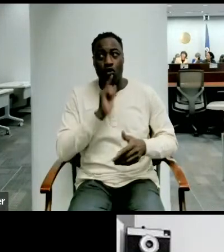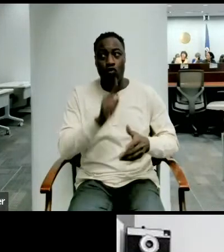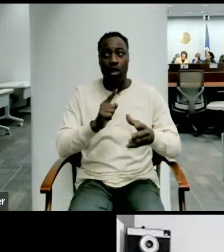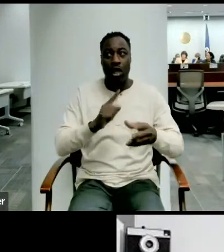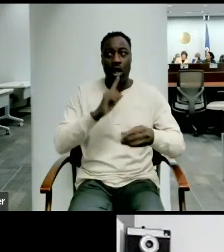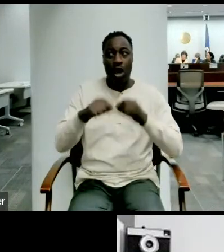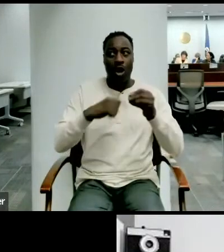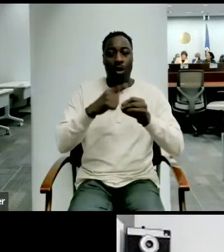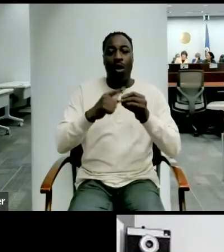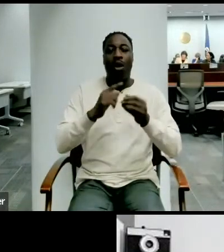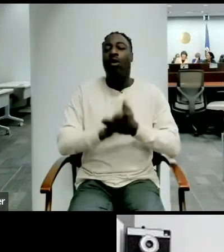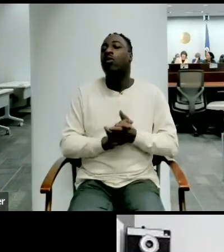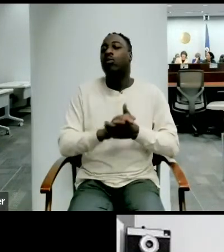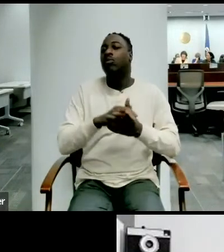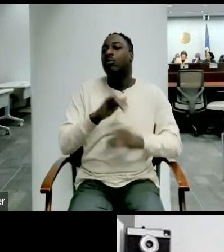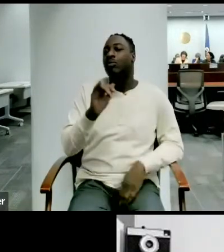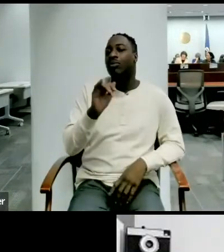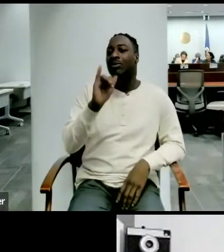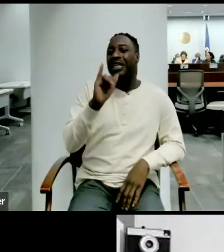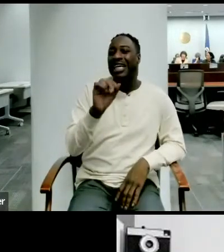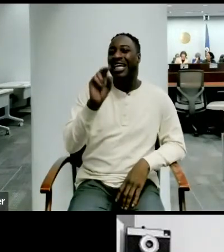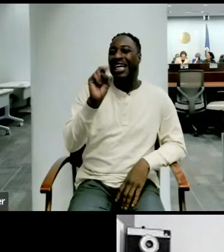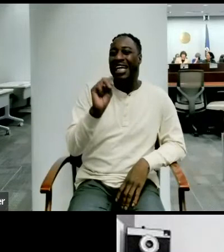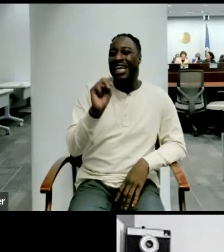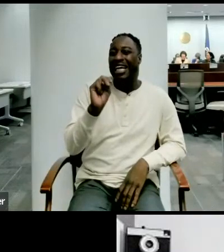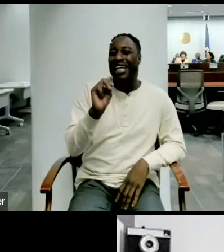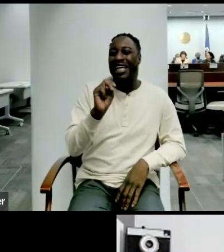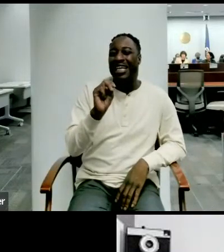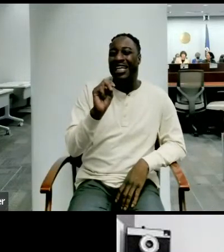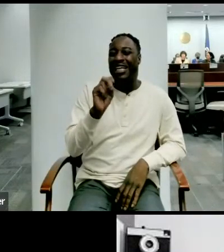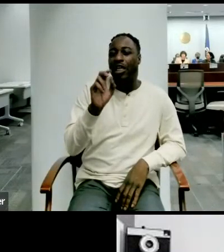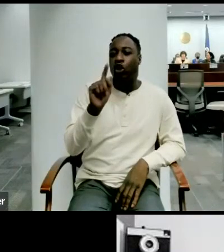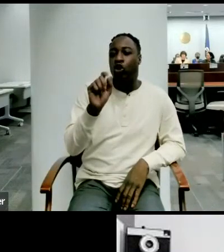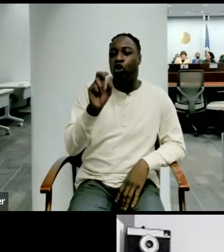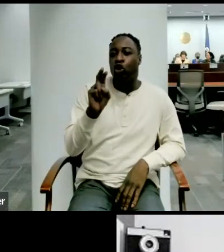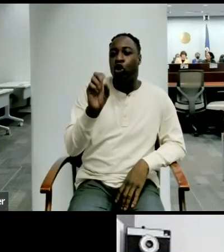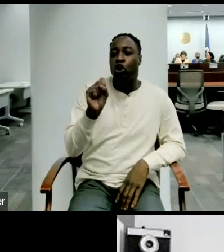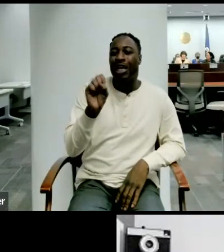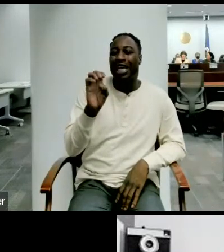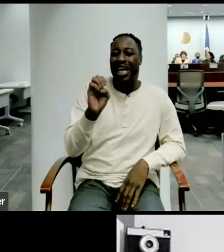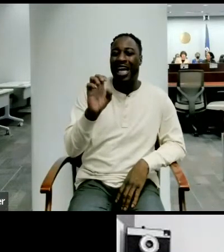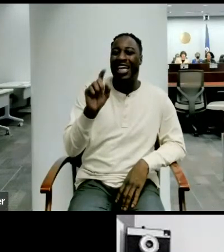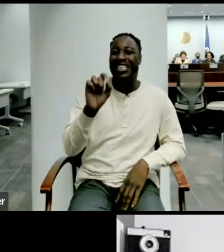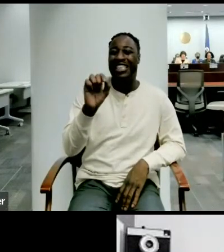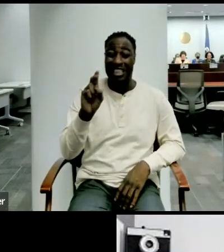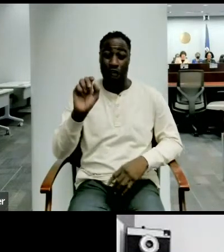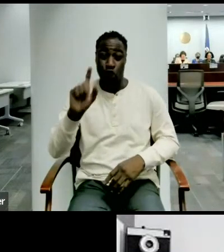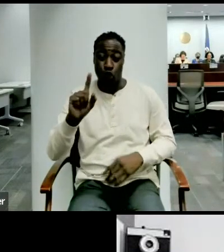intersectional discrimination that older workers experience and whether you have